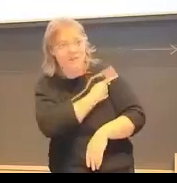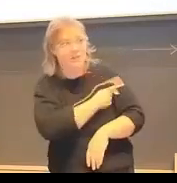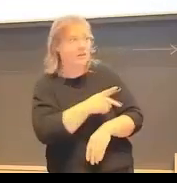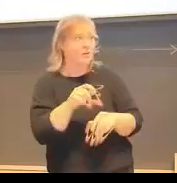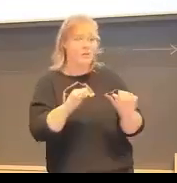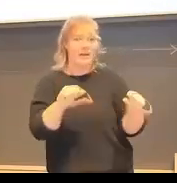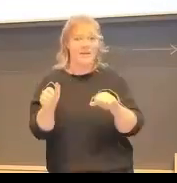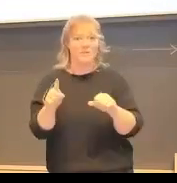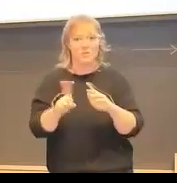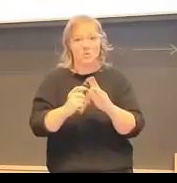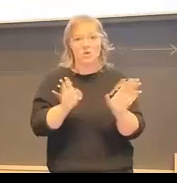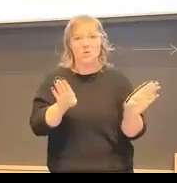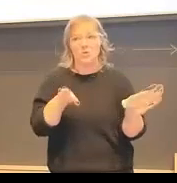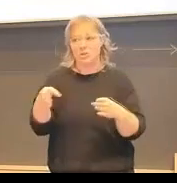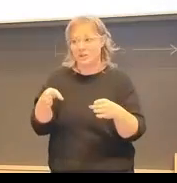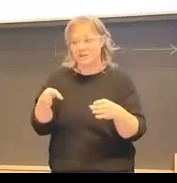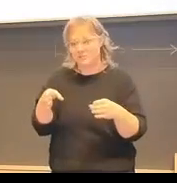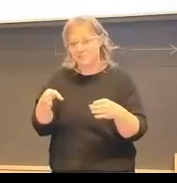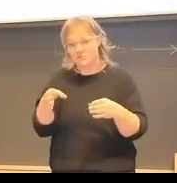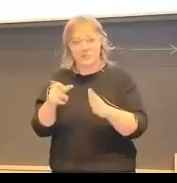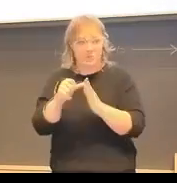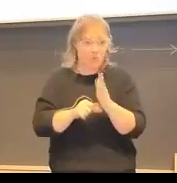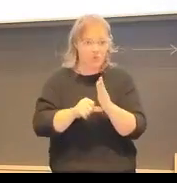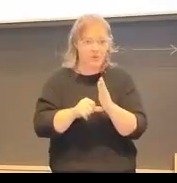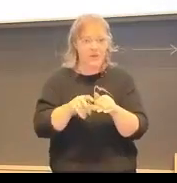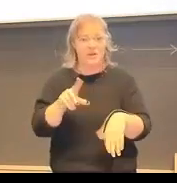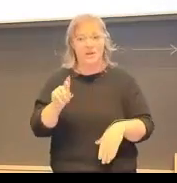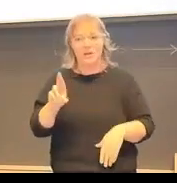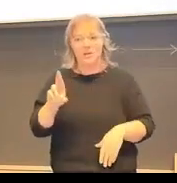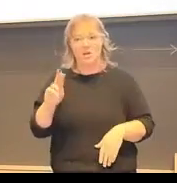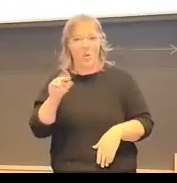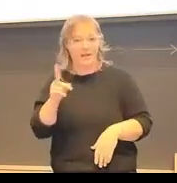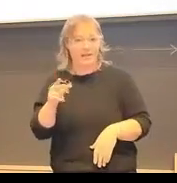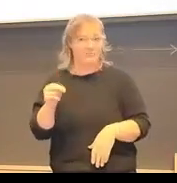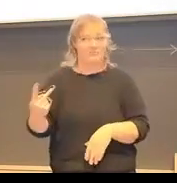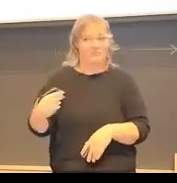shift our F focus in surgery while Dr Wen and I still provide feedback regarding resident